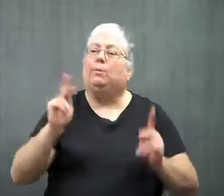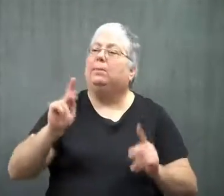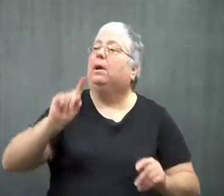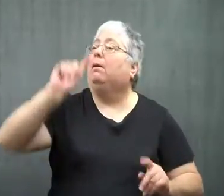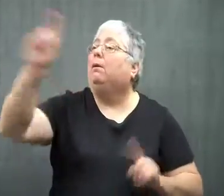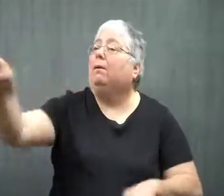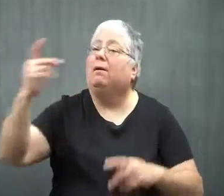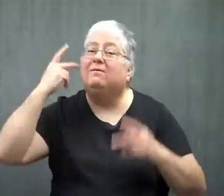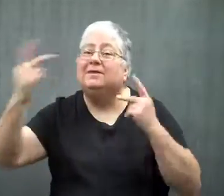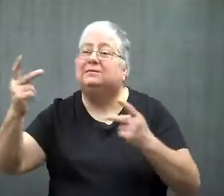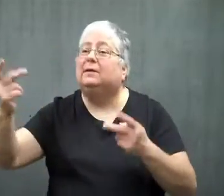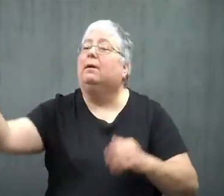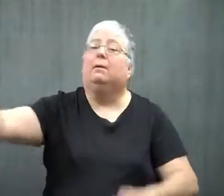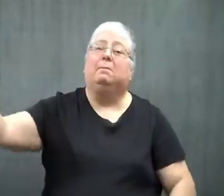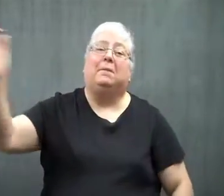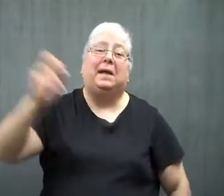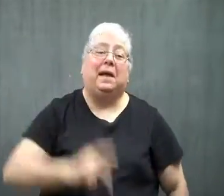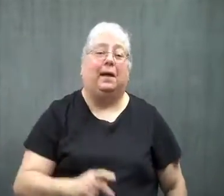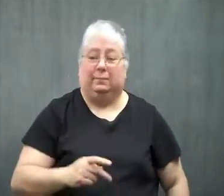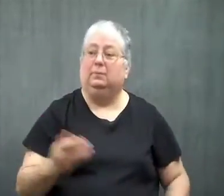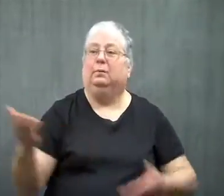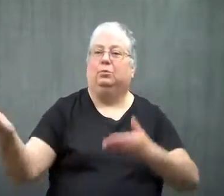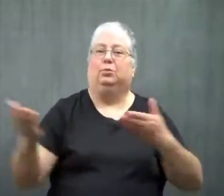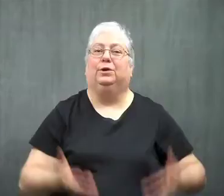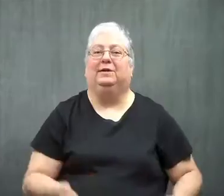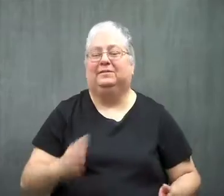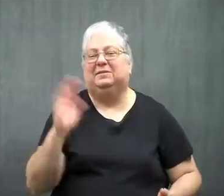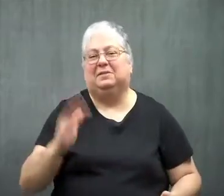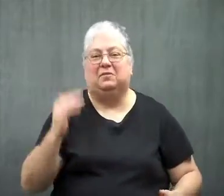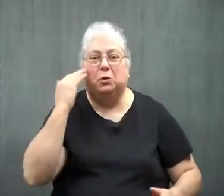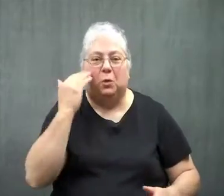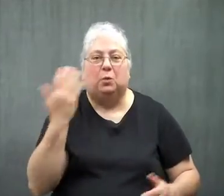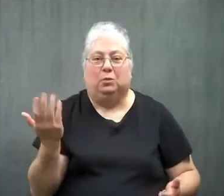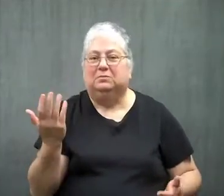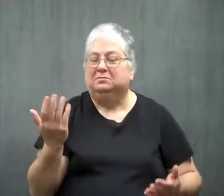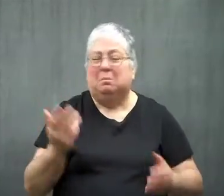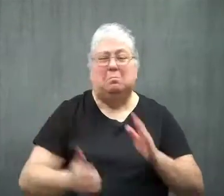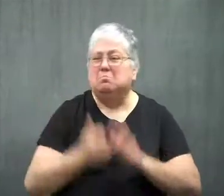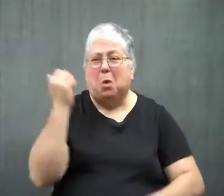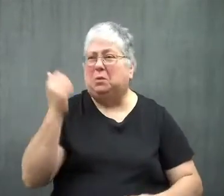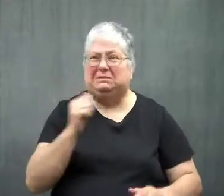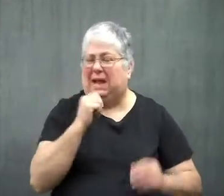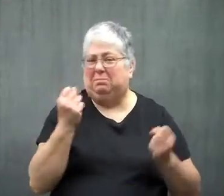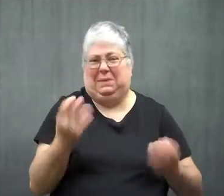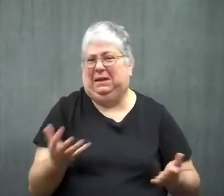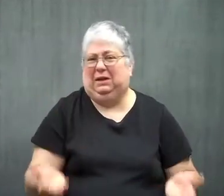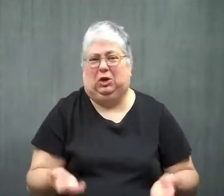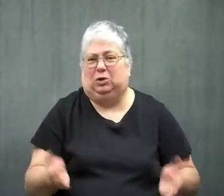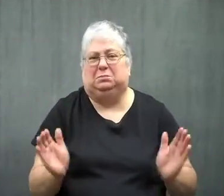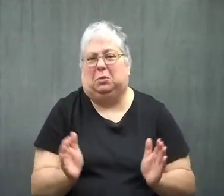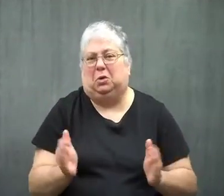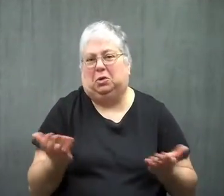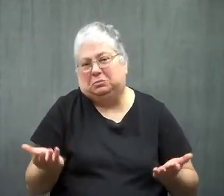some people who have traveled to Europe may have brought it back here. There are not many cases here, just a small number.